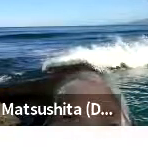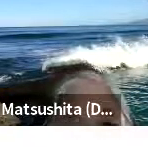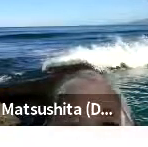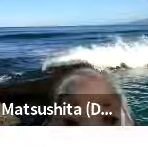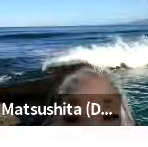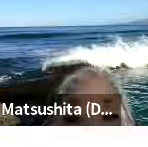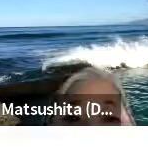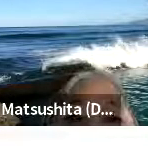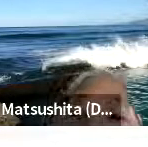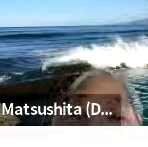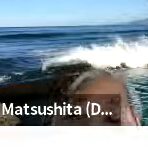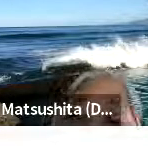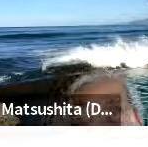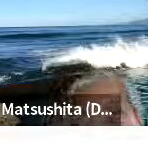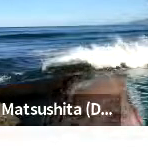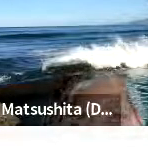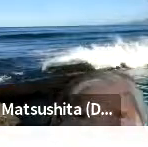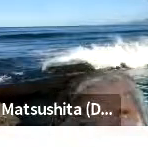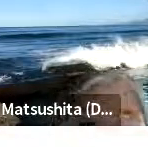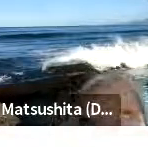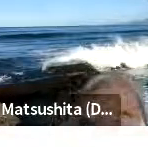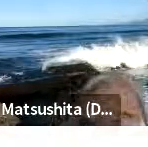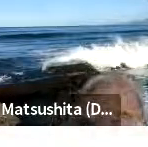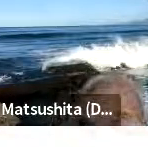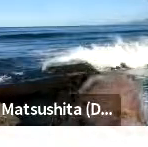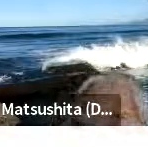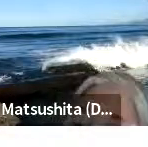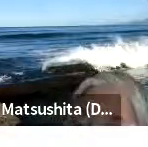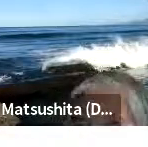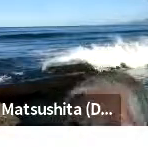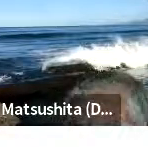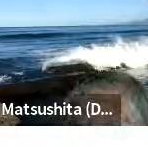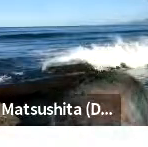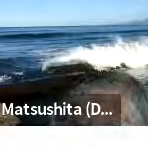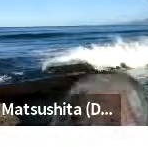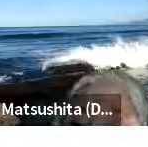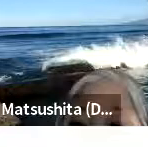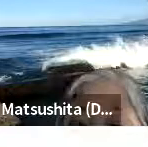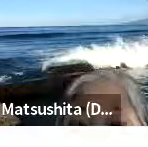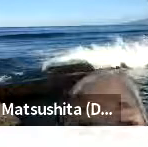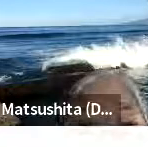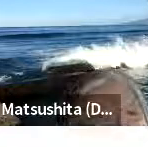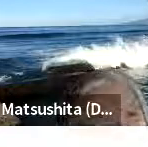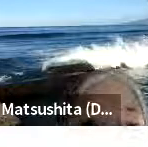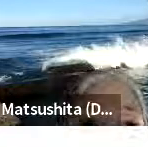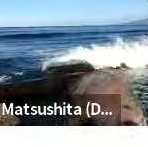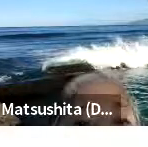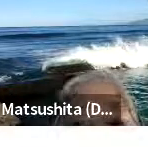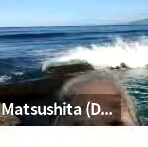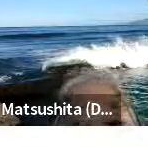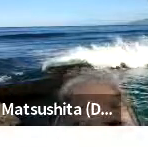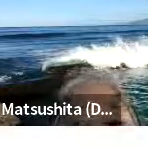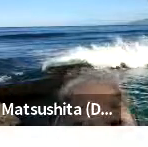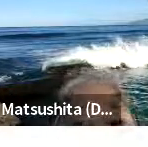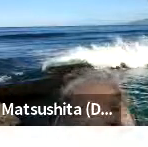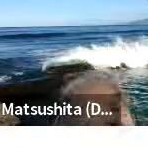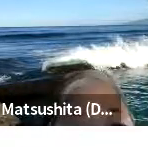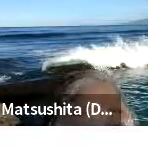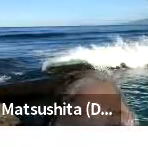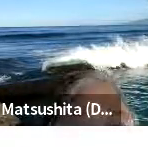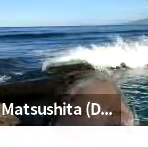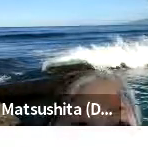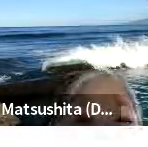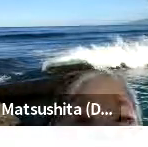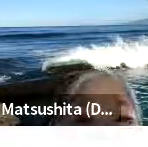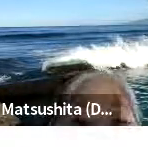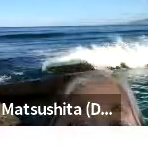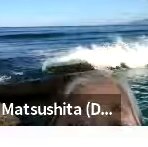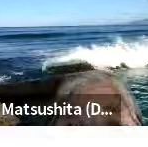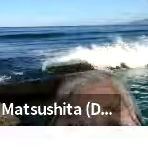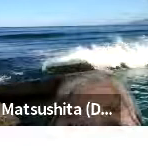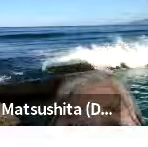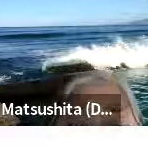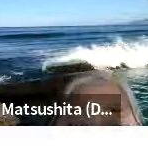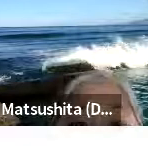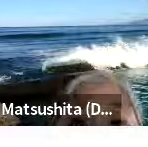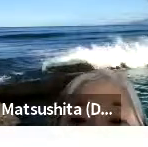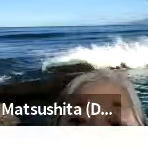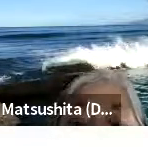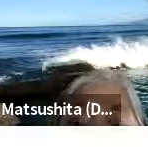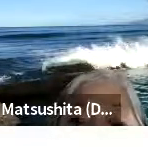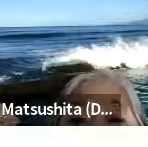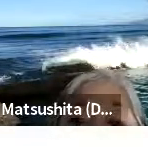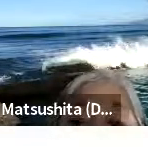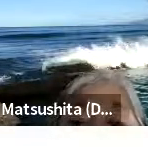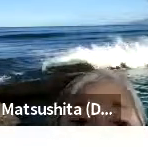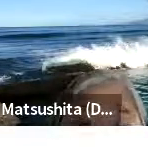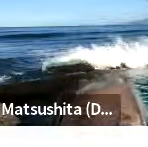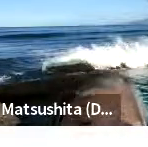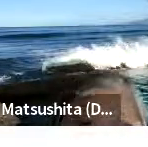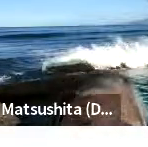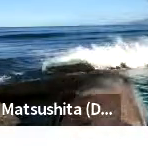Claire Matsushita (DSS): Okay, as part of the new group, not only are there with various health conditions, but it also includes a group of individuals with developmental or other severe high risk disability.